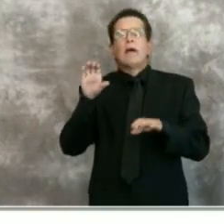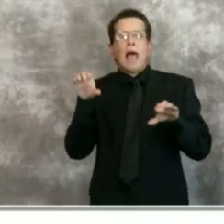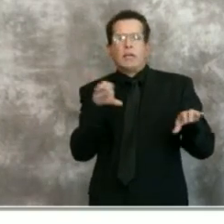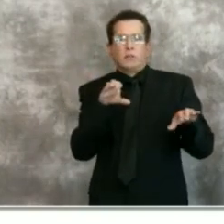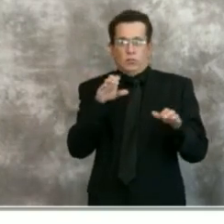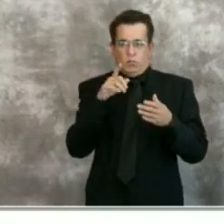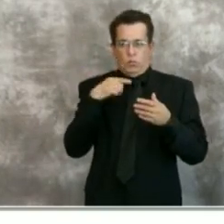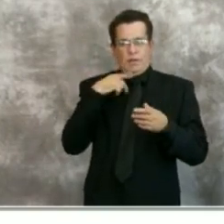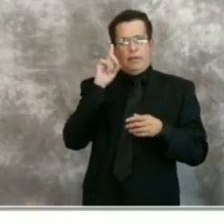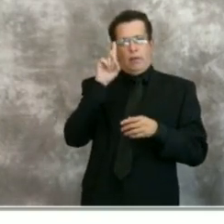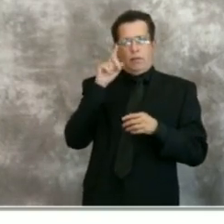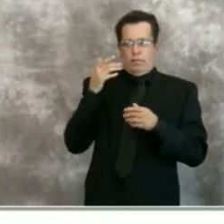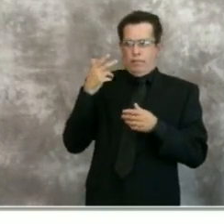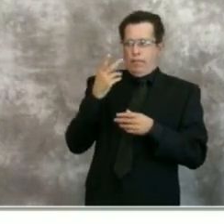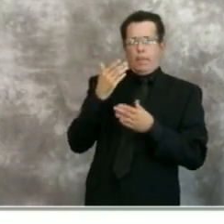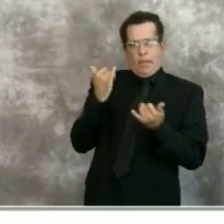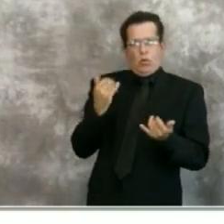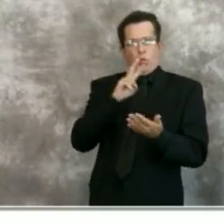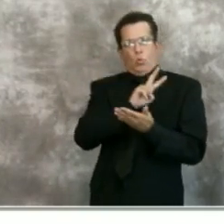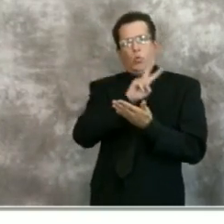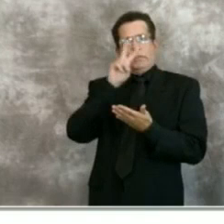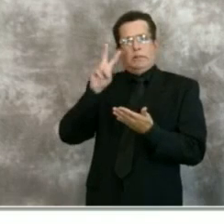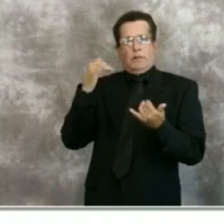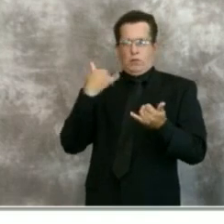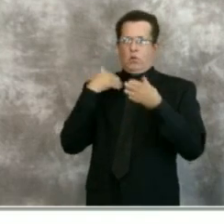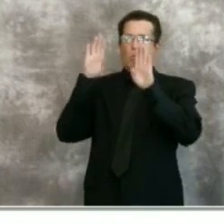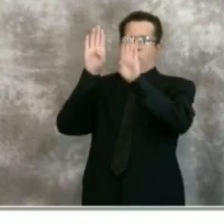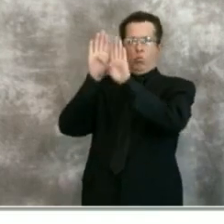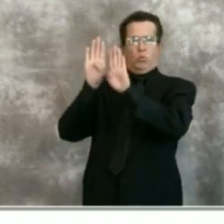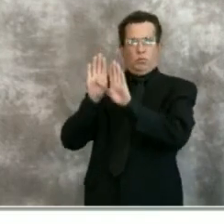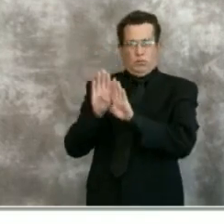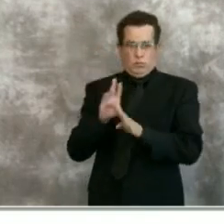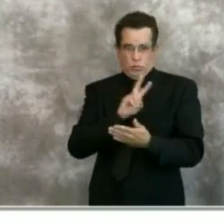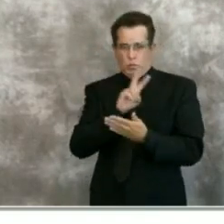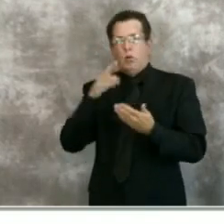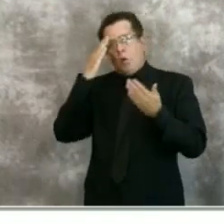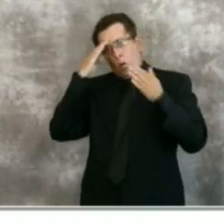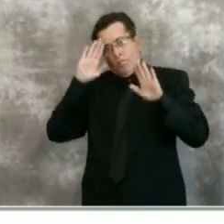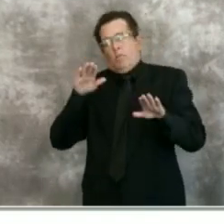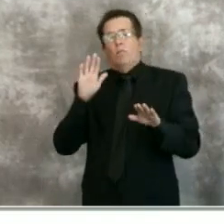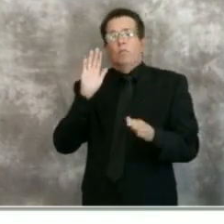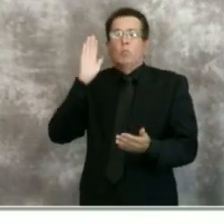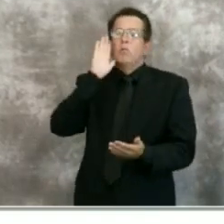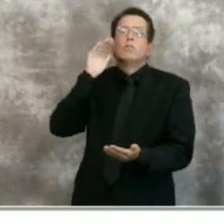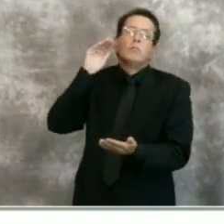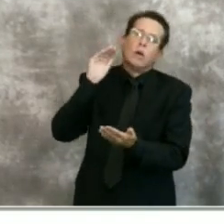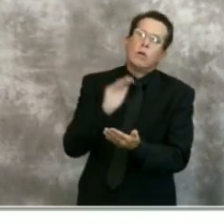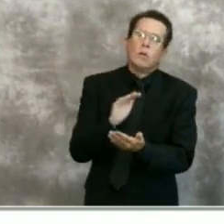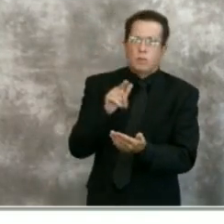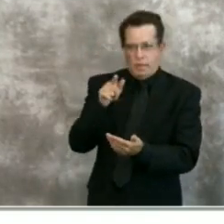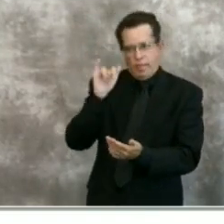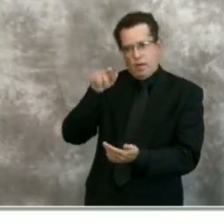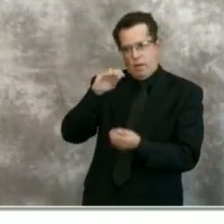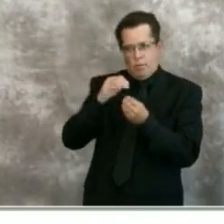TO DATE. WE ARE SEEING THESE NUMBERS INCREASE BUT WE HOPE THAT THE ACTIONS THAT HAVE BEEN RECENTLY TAKEN OVER THE 2